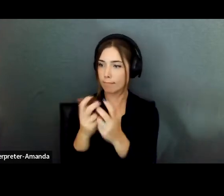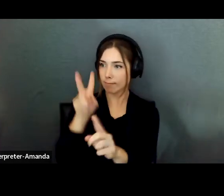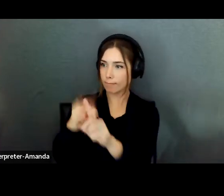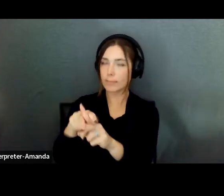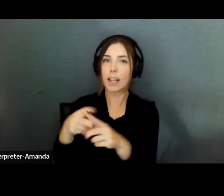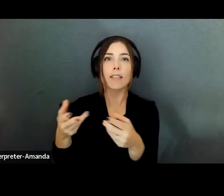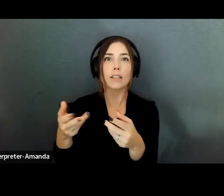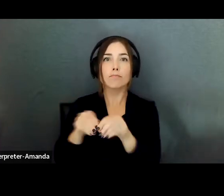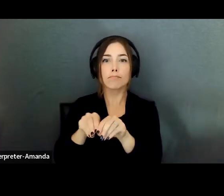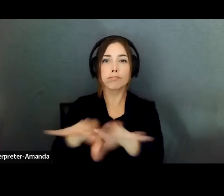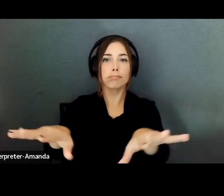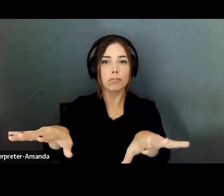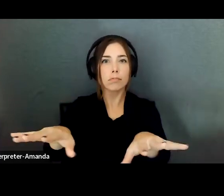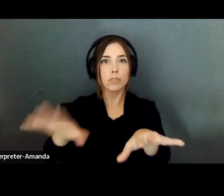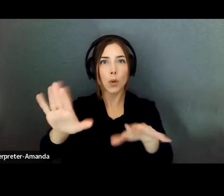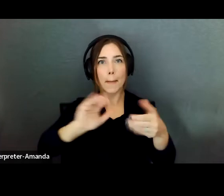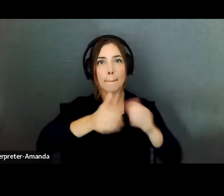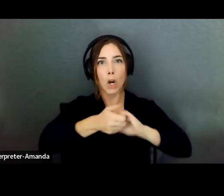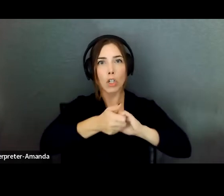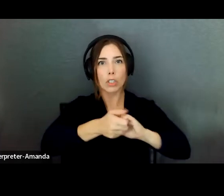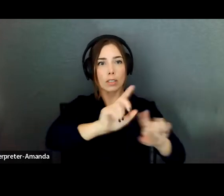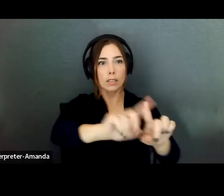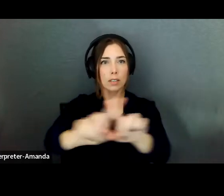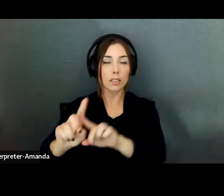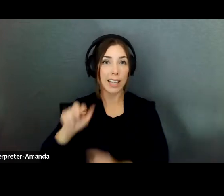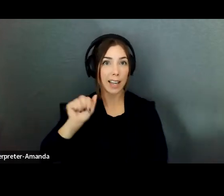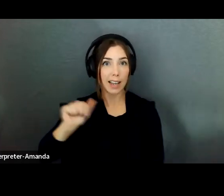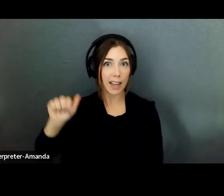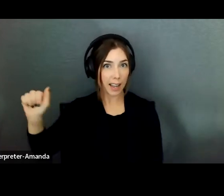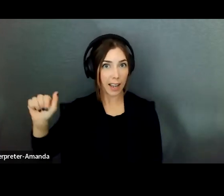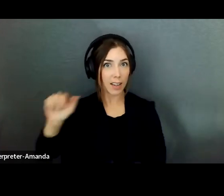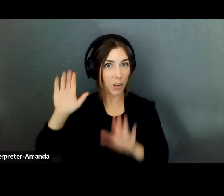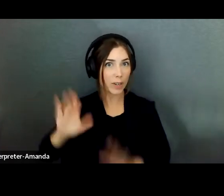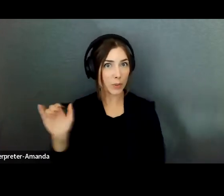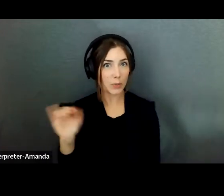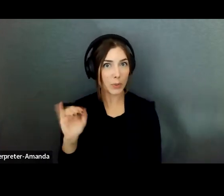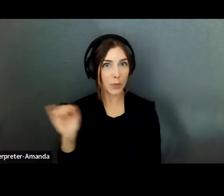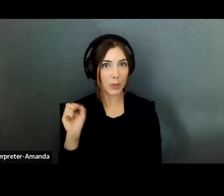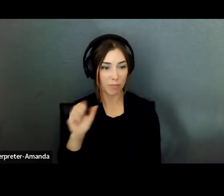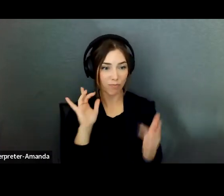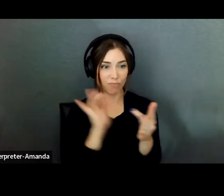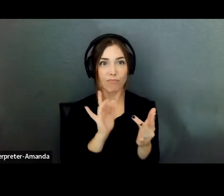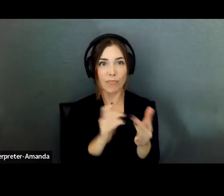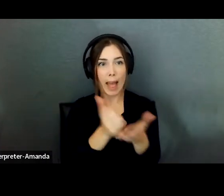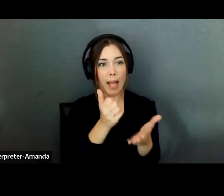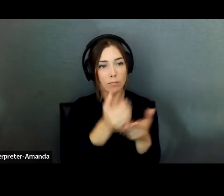those various partners you have. Your AAA is another great one to also tap to help you disseminate information about